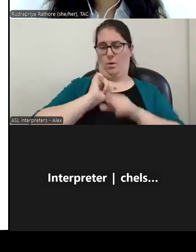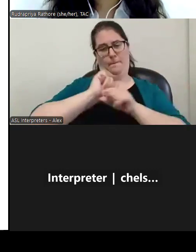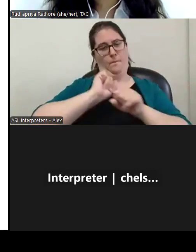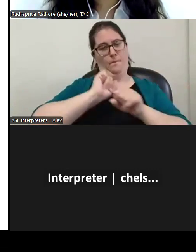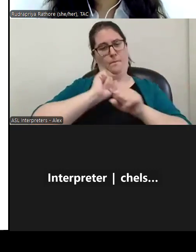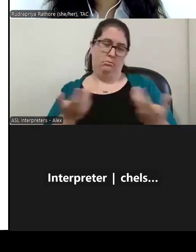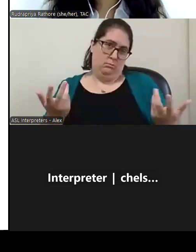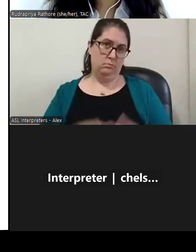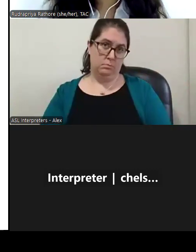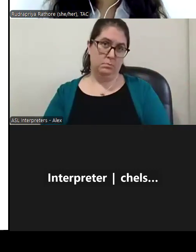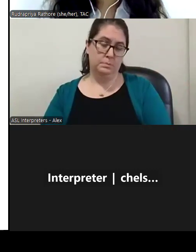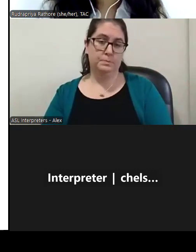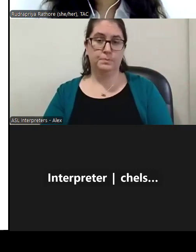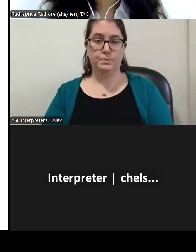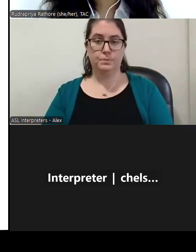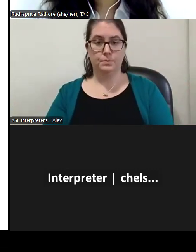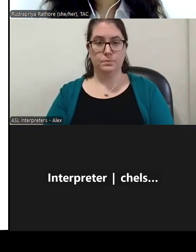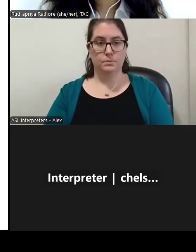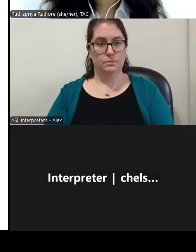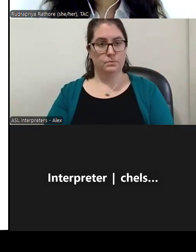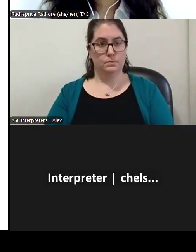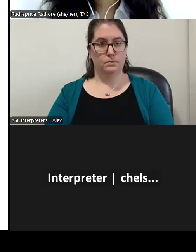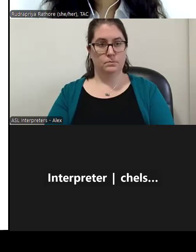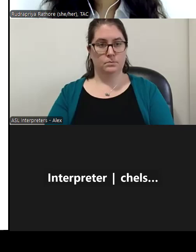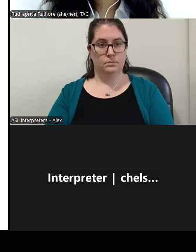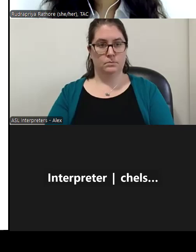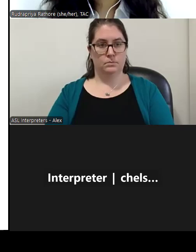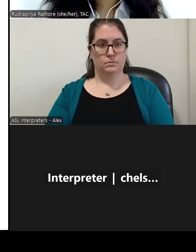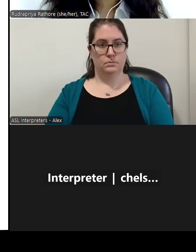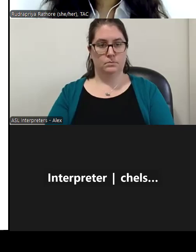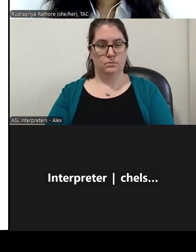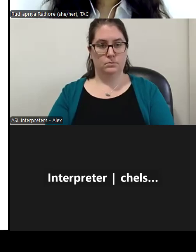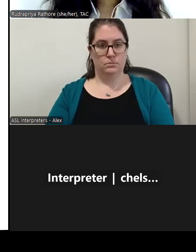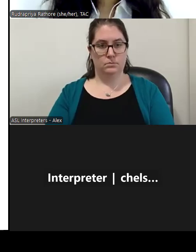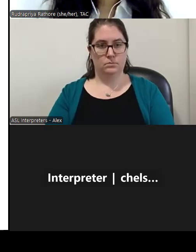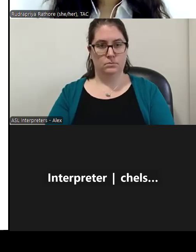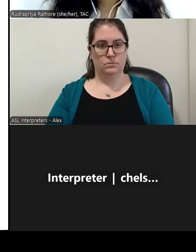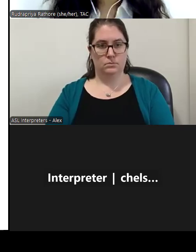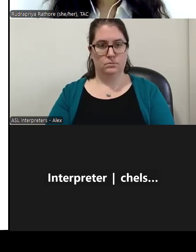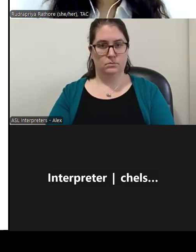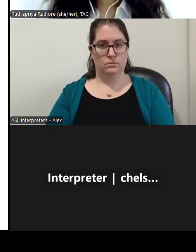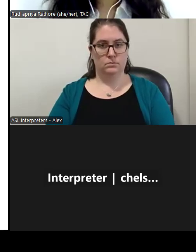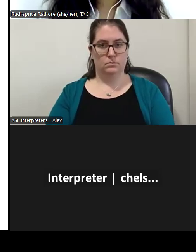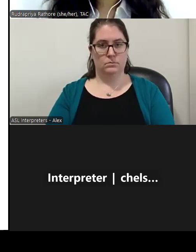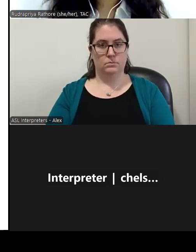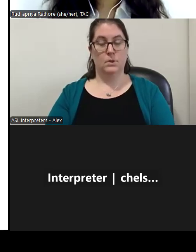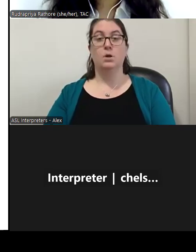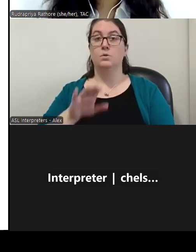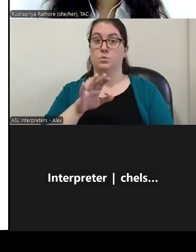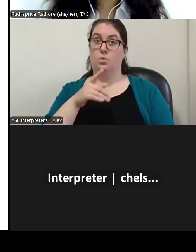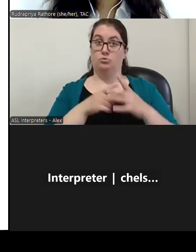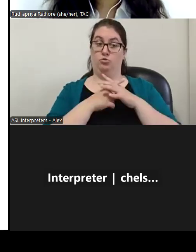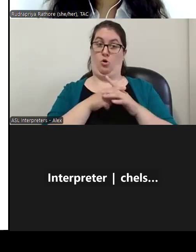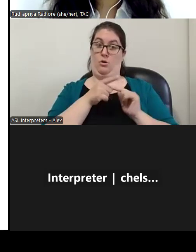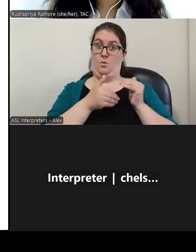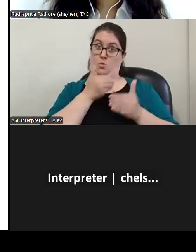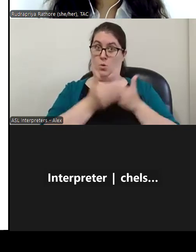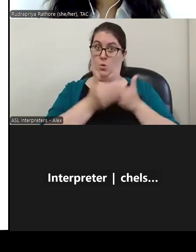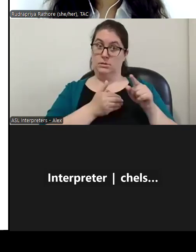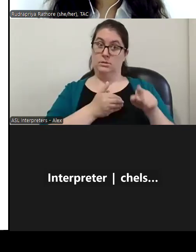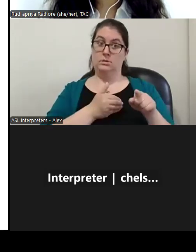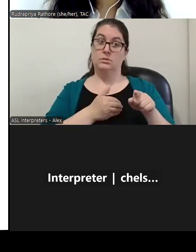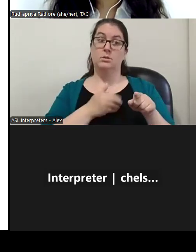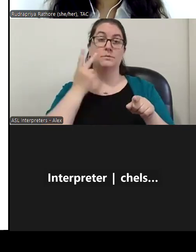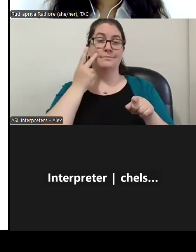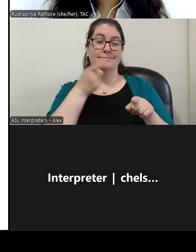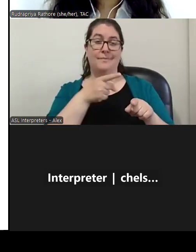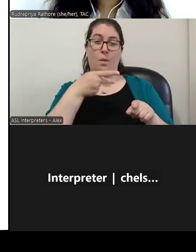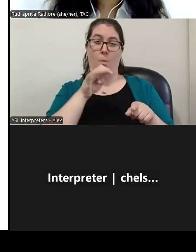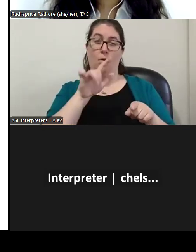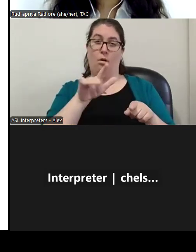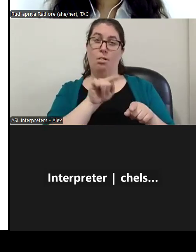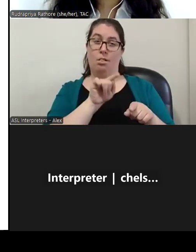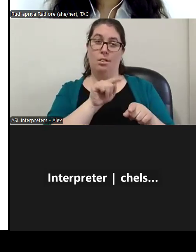work so to begin the application process you will need to go to our portal which is at